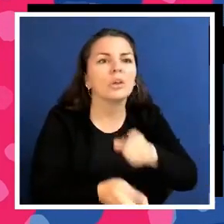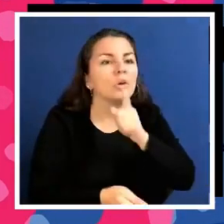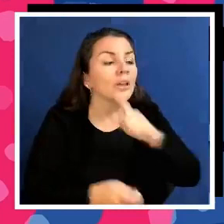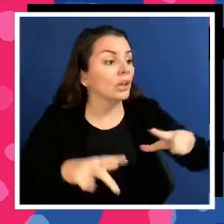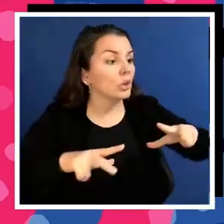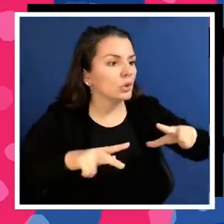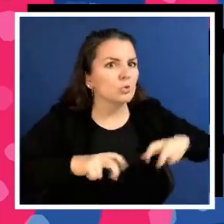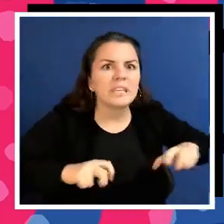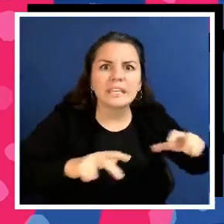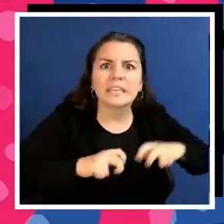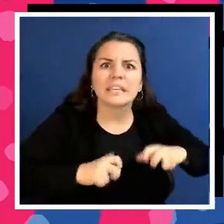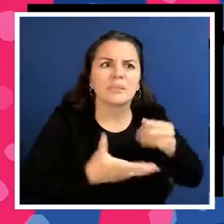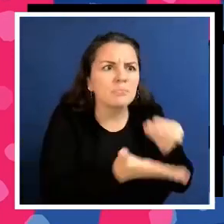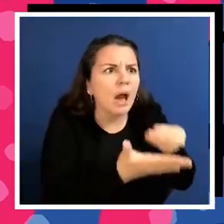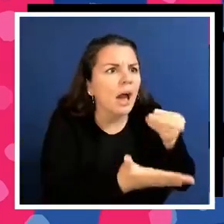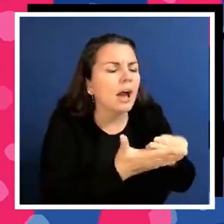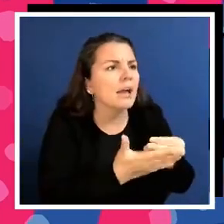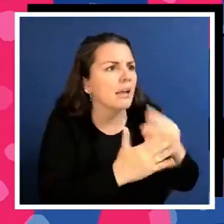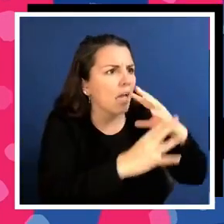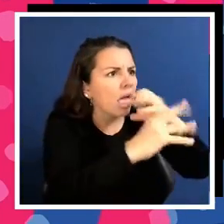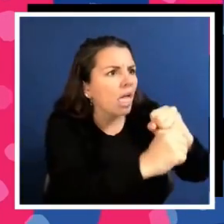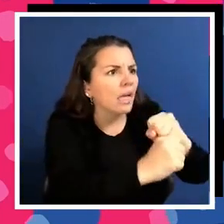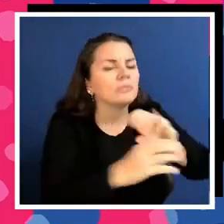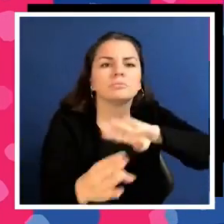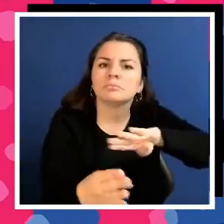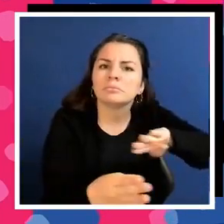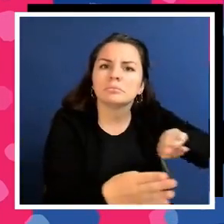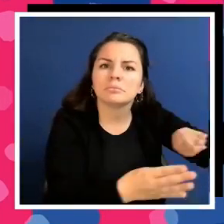THAT WE ARE TO WELCOME THE POOR